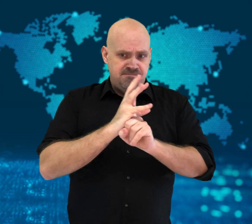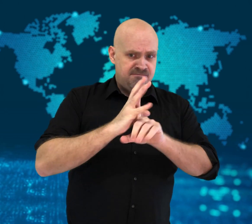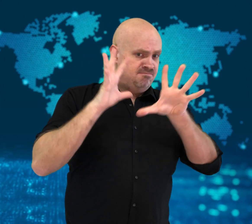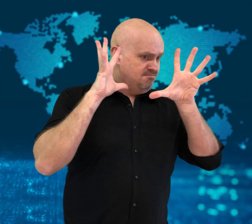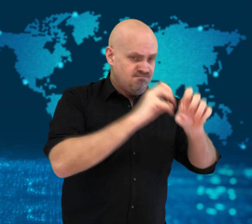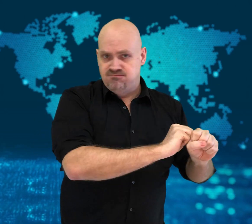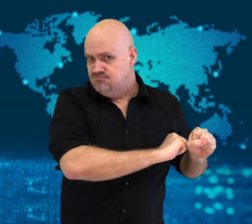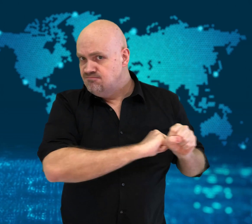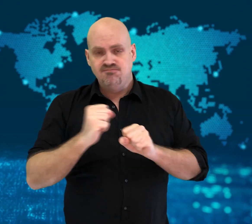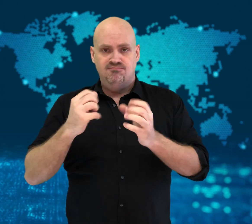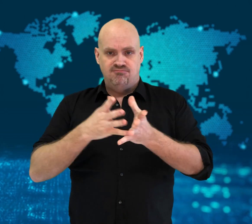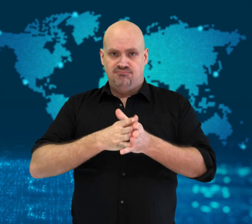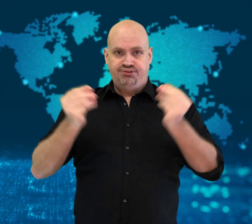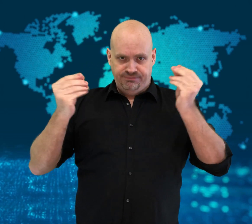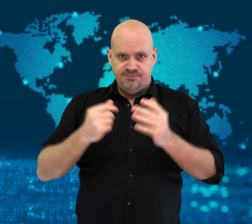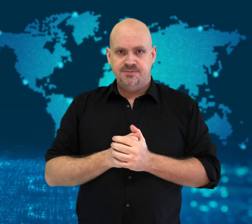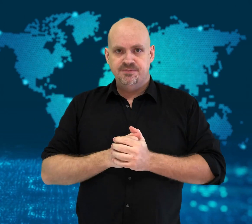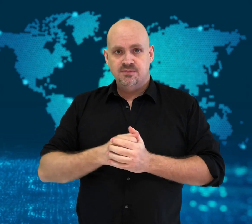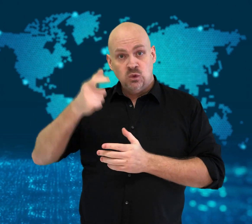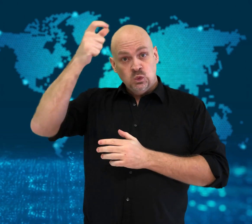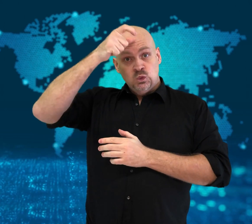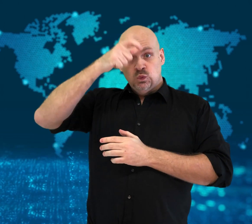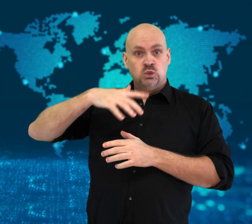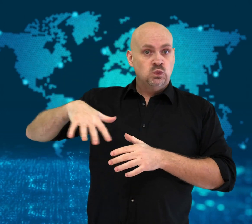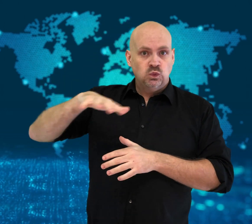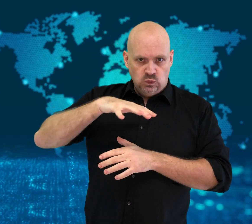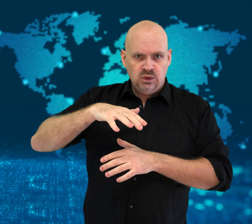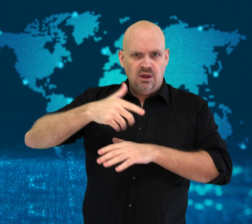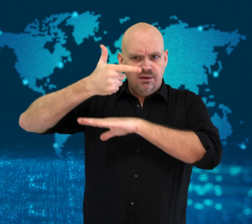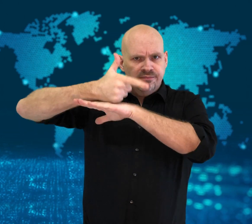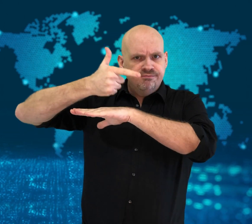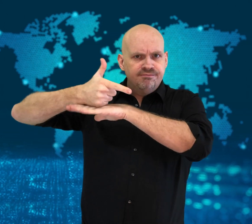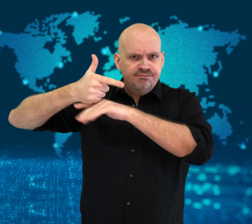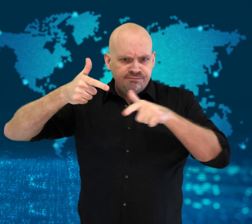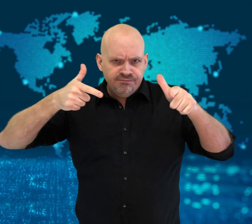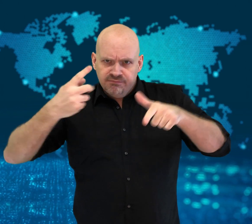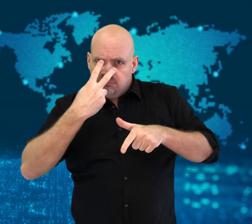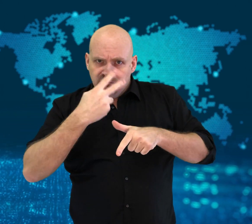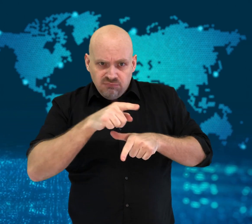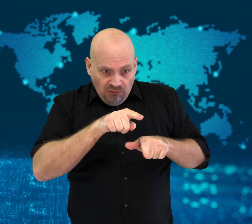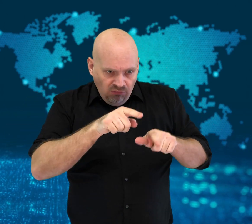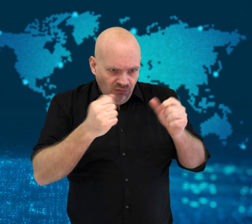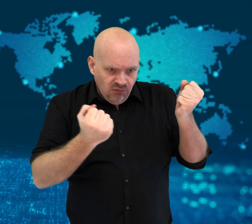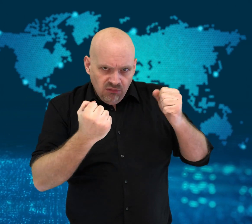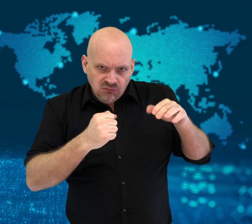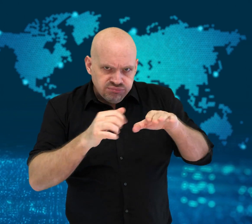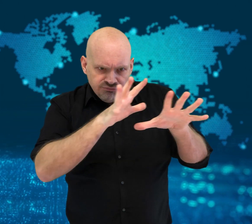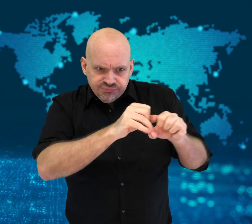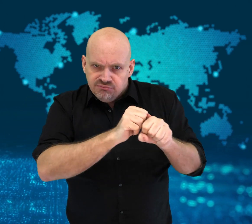Turkish authorities used surveillance cameras at the